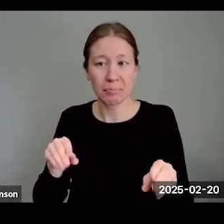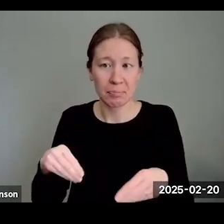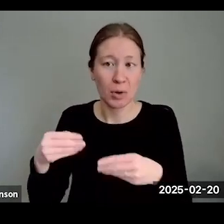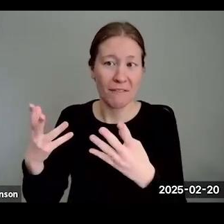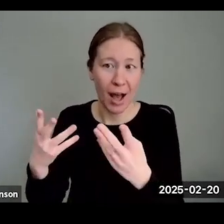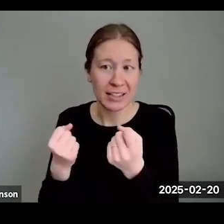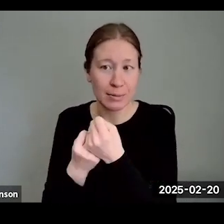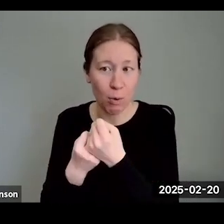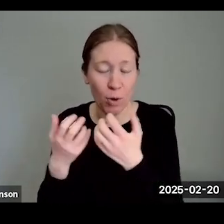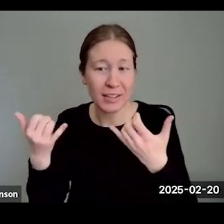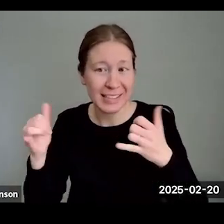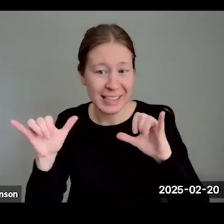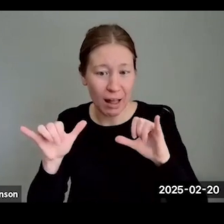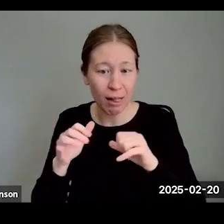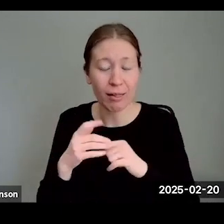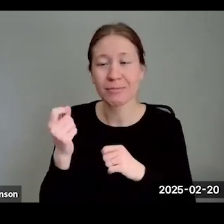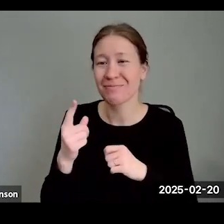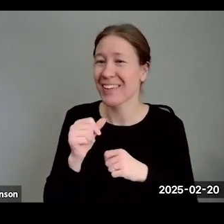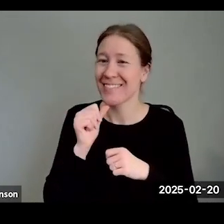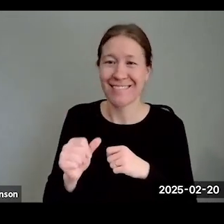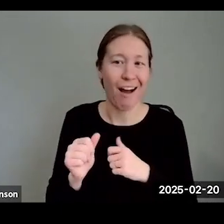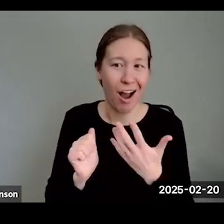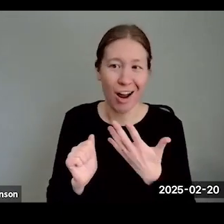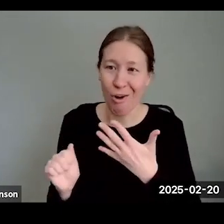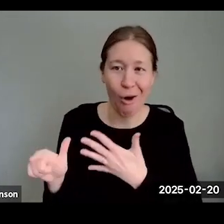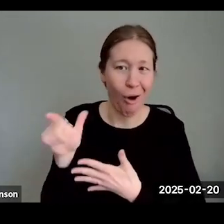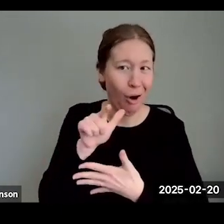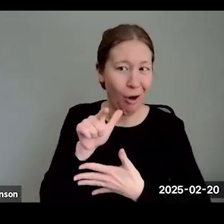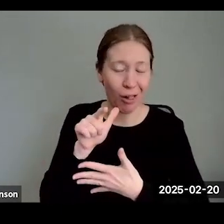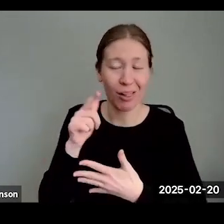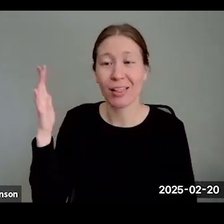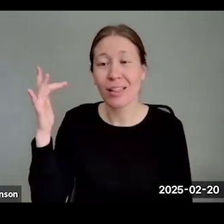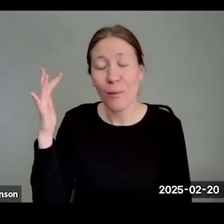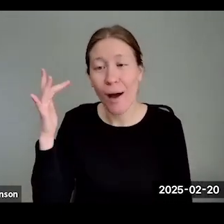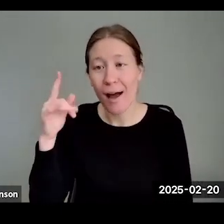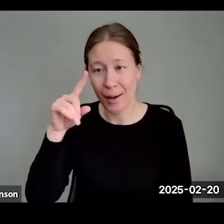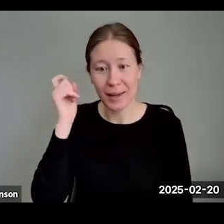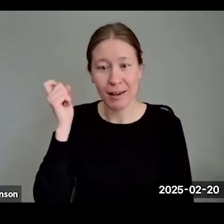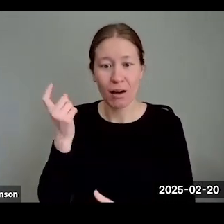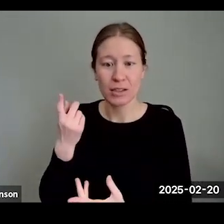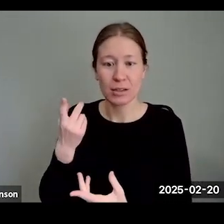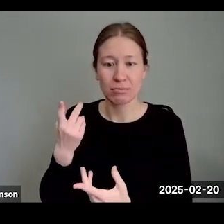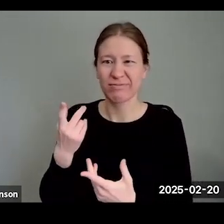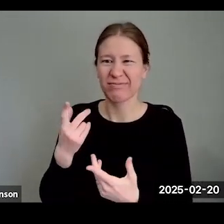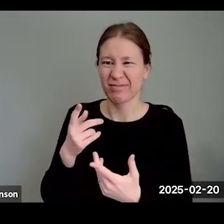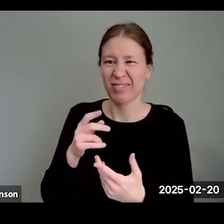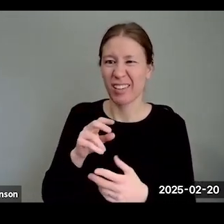Well, this is not, an all of the above. Because, reassigning essential job functions,